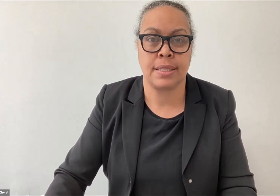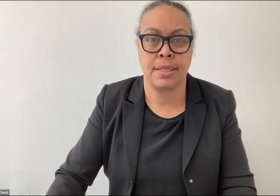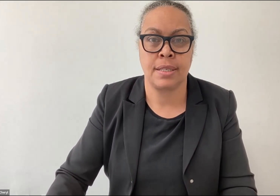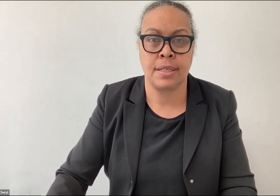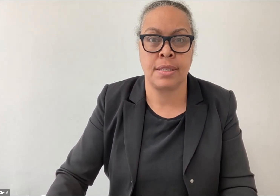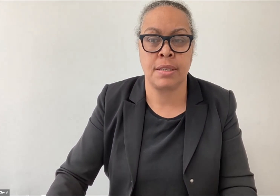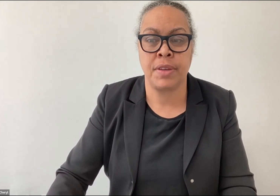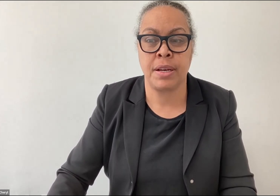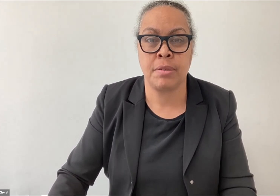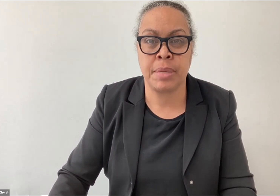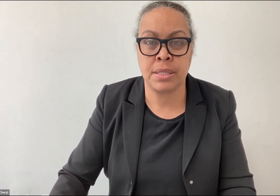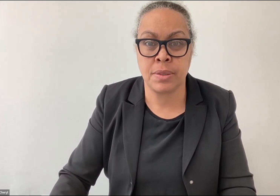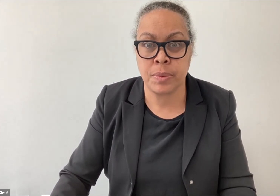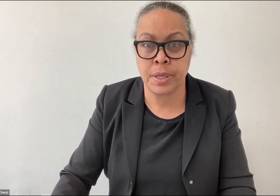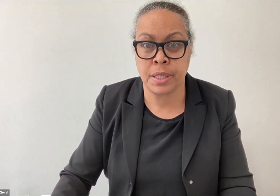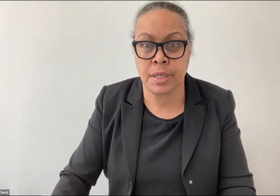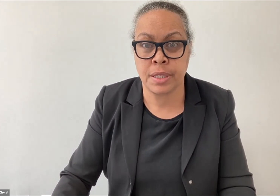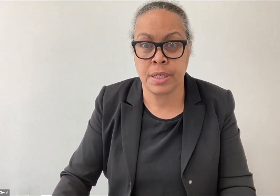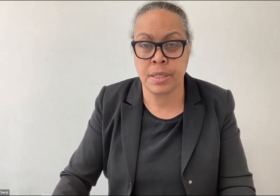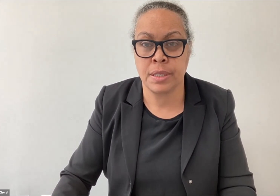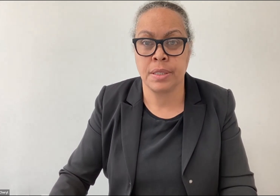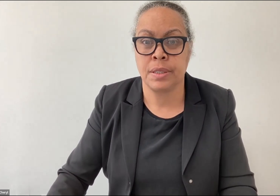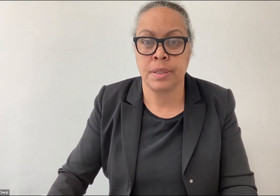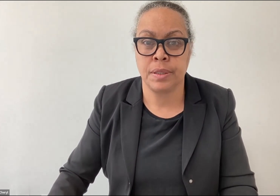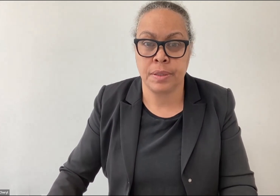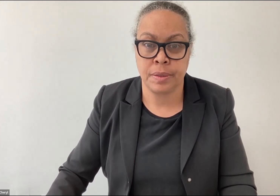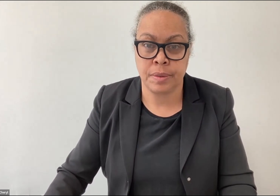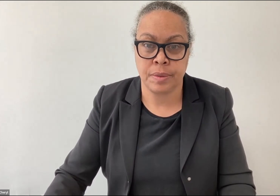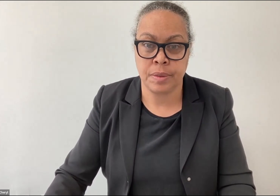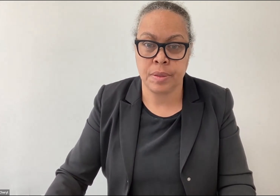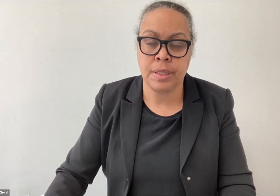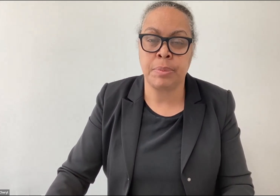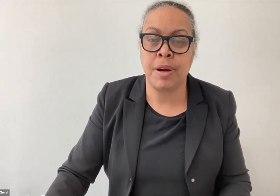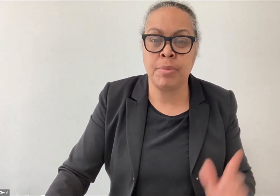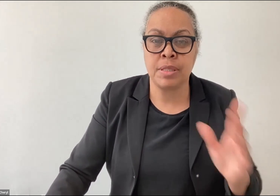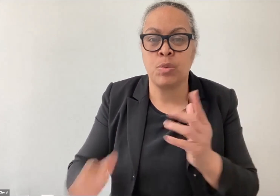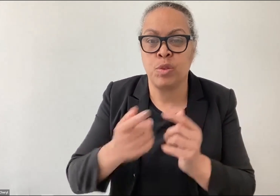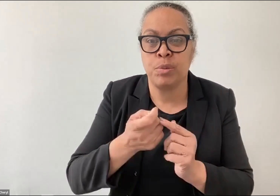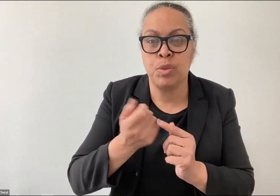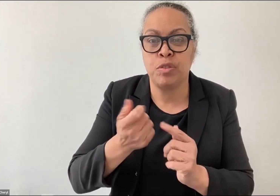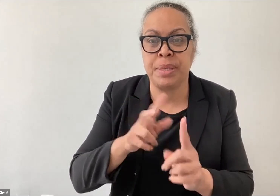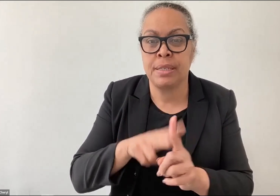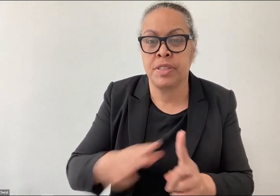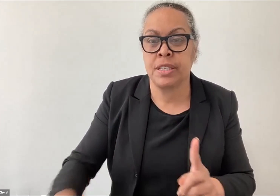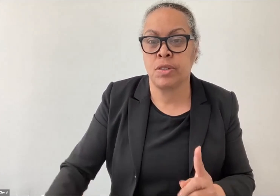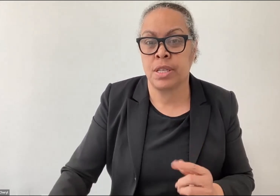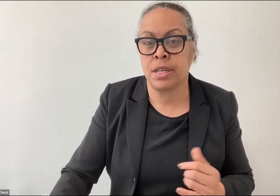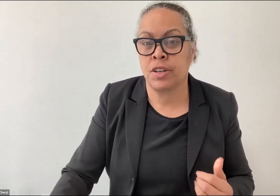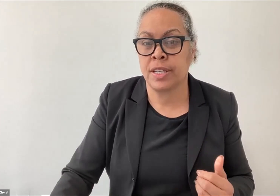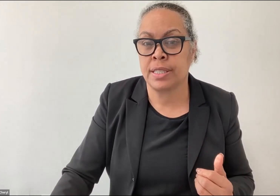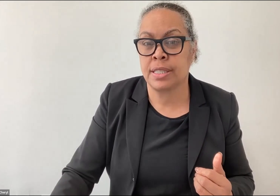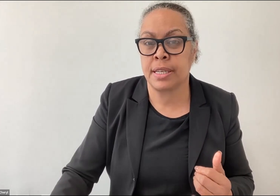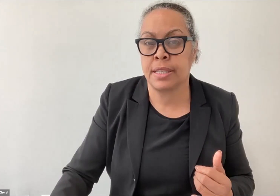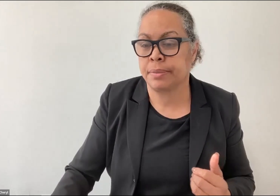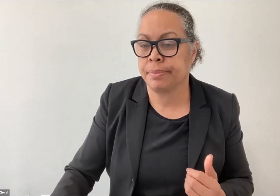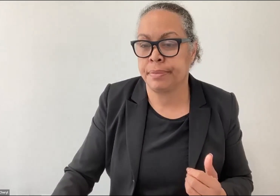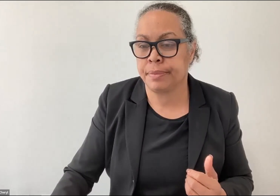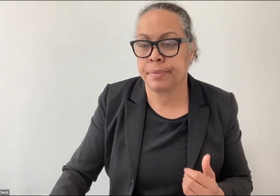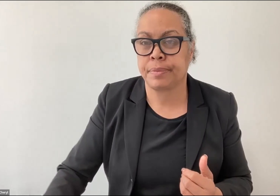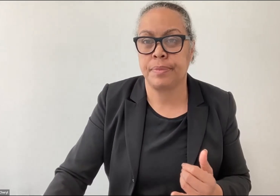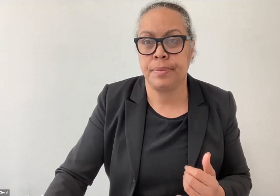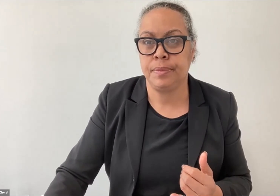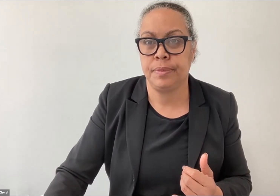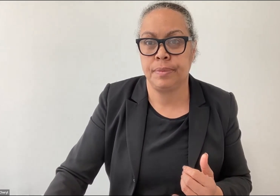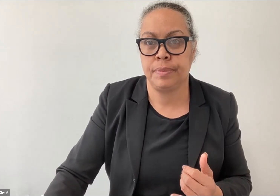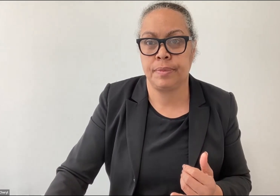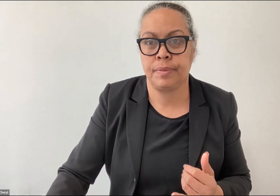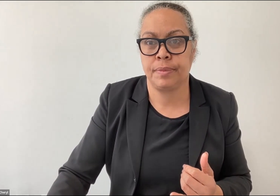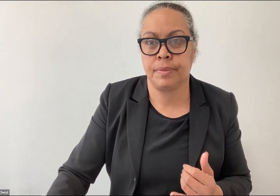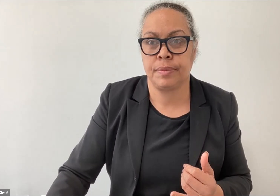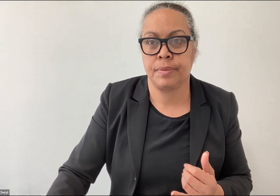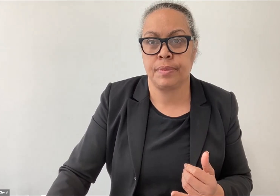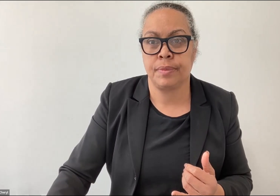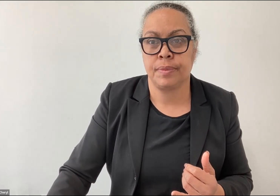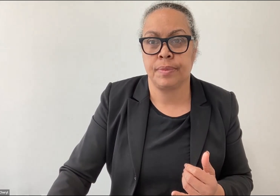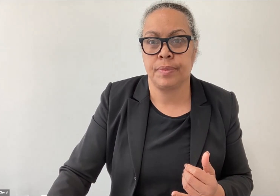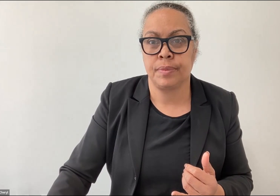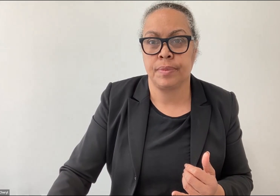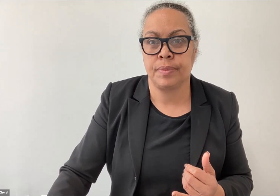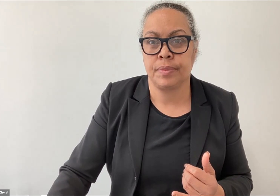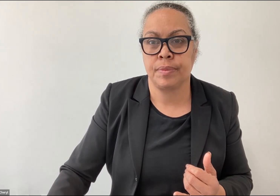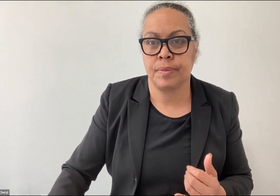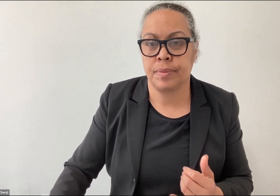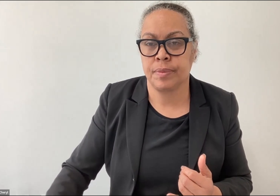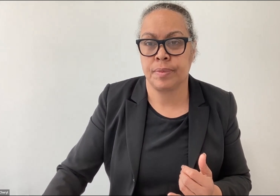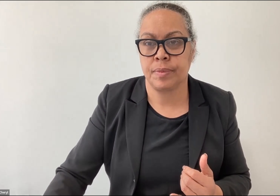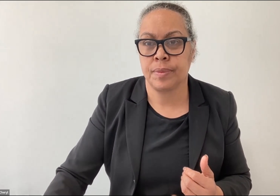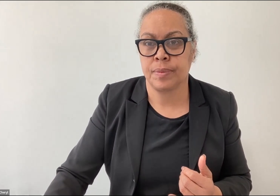Thanks. let's see if that makes it work problem. is It will remove pinned videos that are currently set